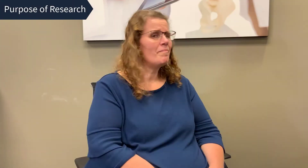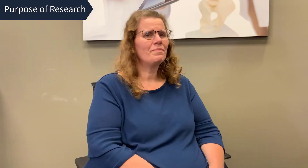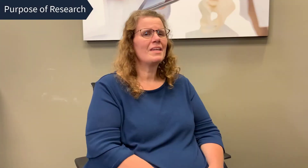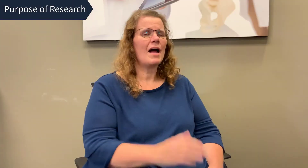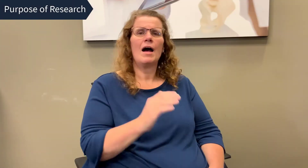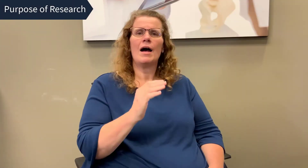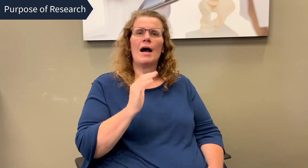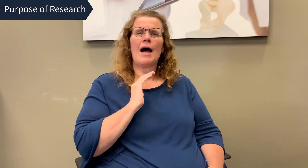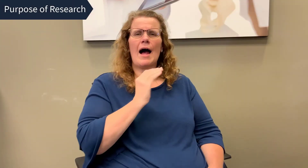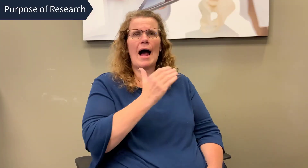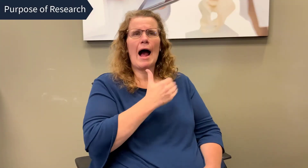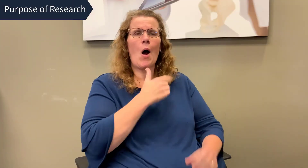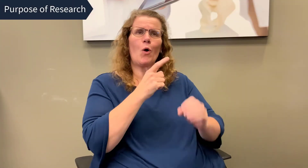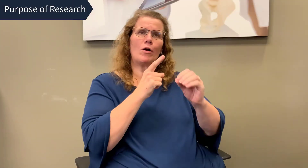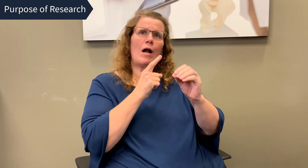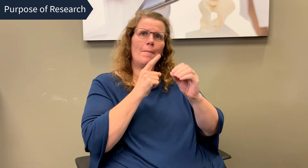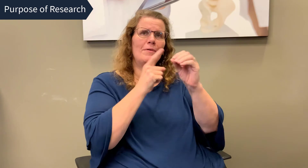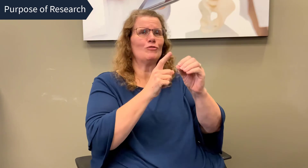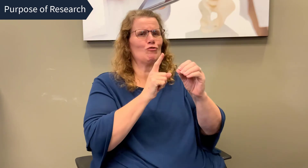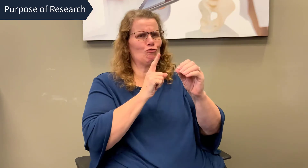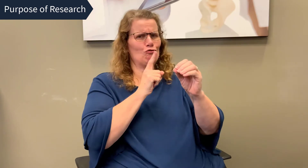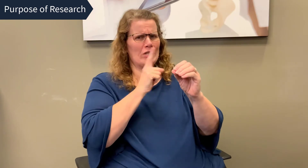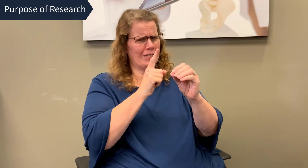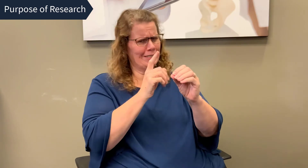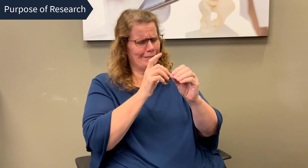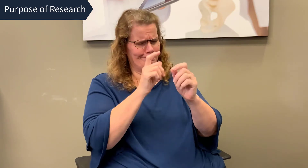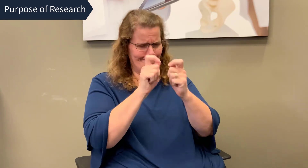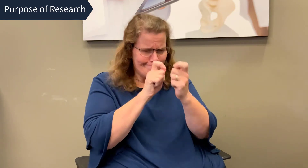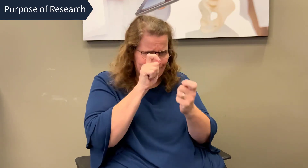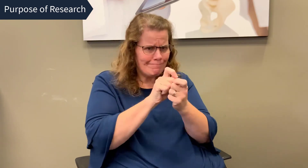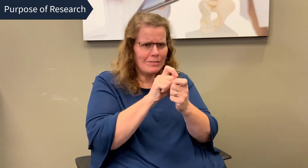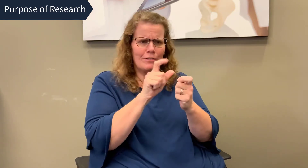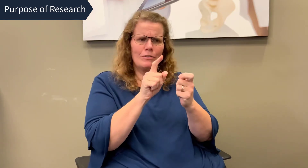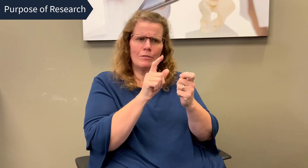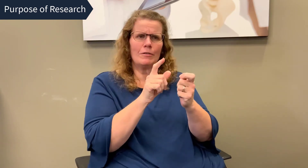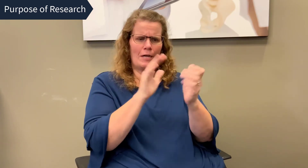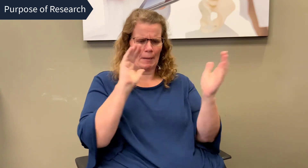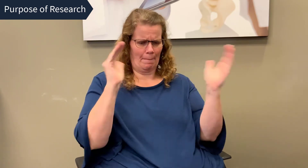We had very clearly defined study objectives. The first one was to compare